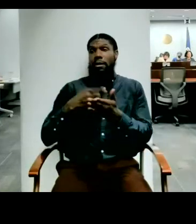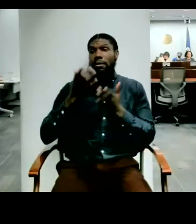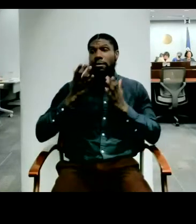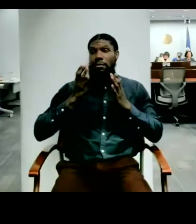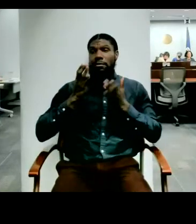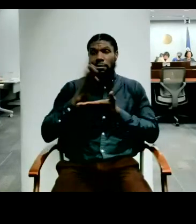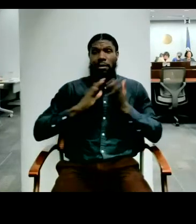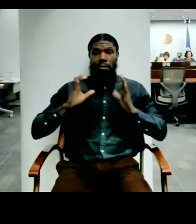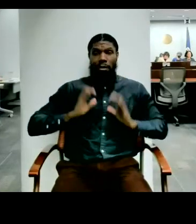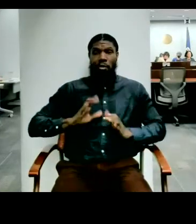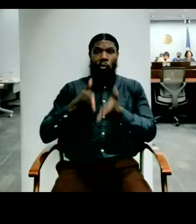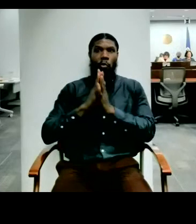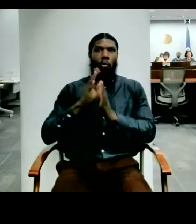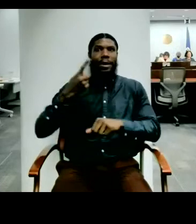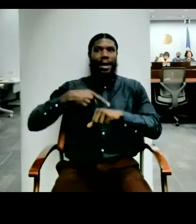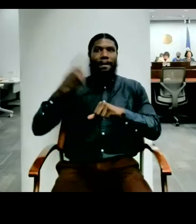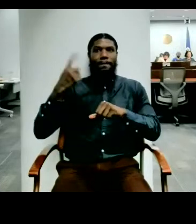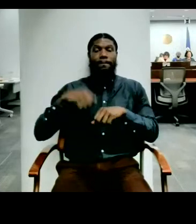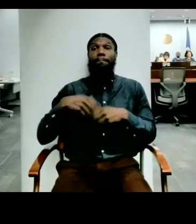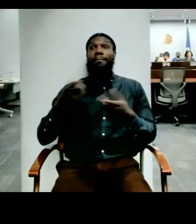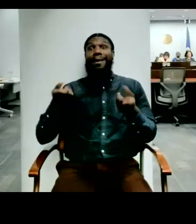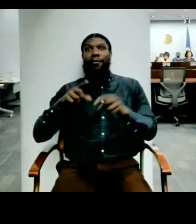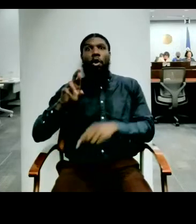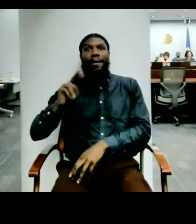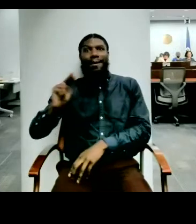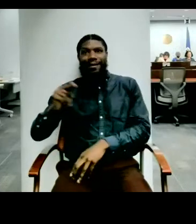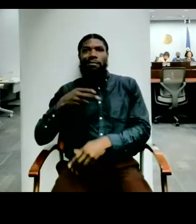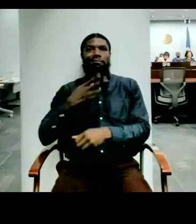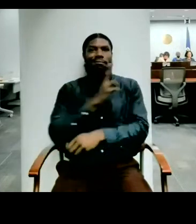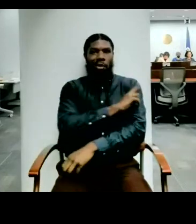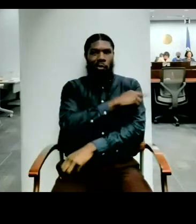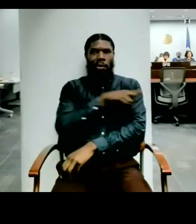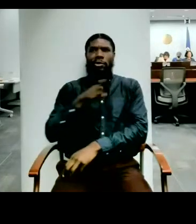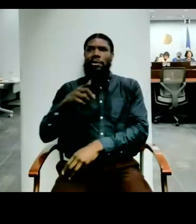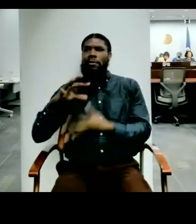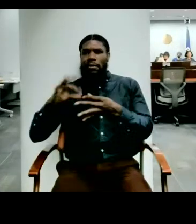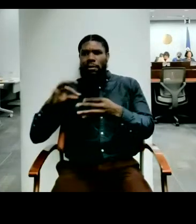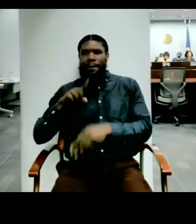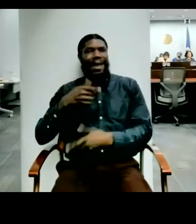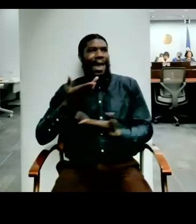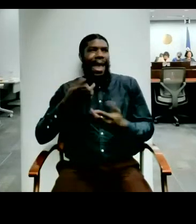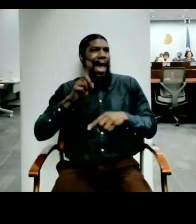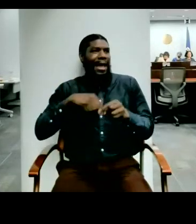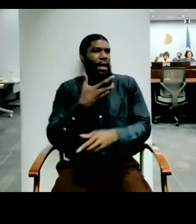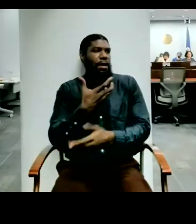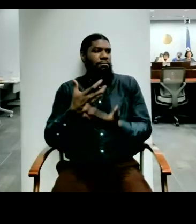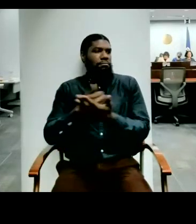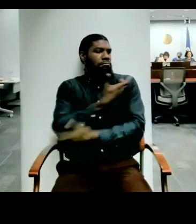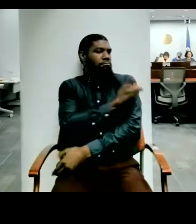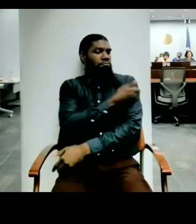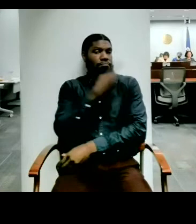I had a registered nurse in a hospital talk about she couldn't get vaccination because her religion